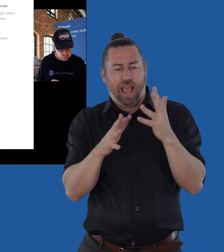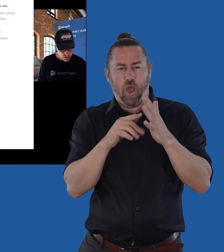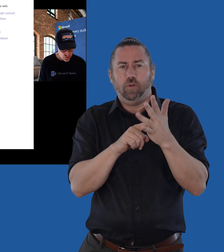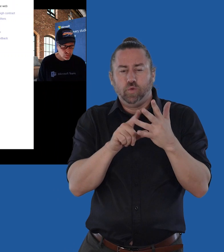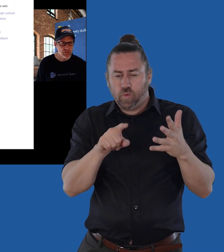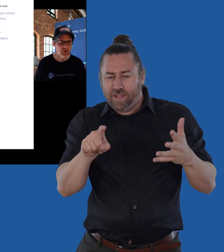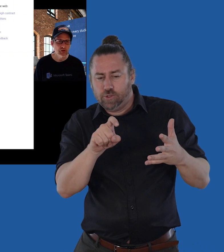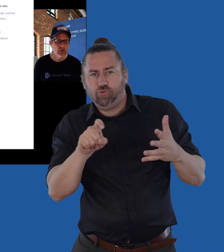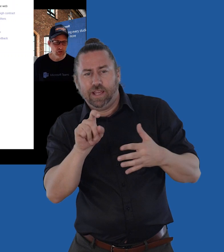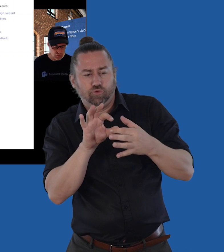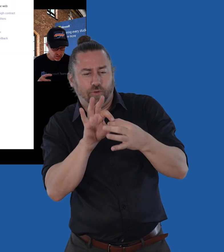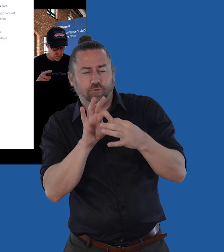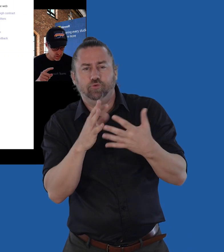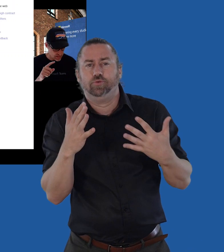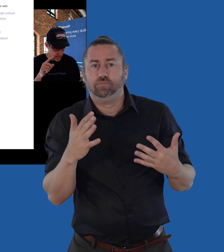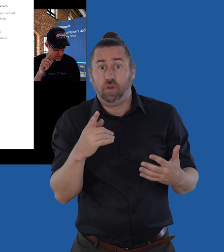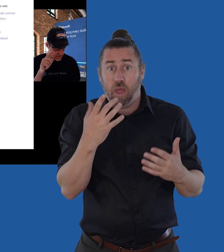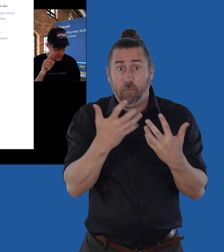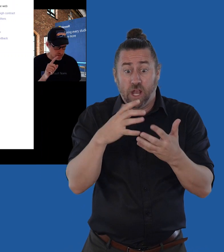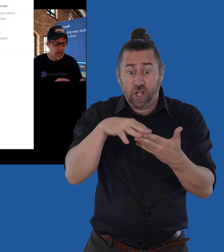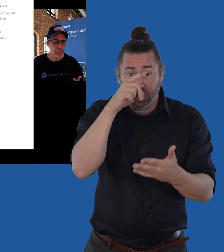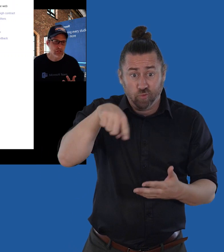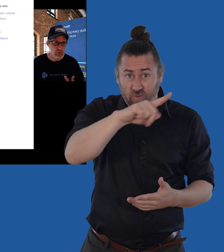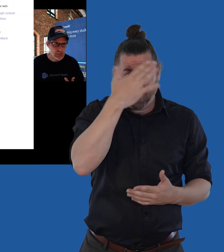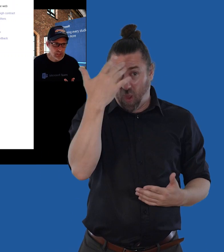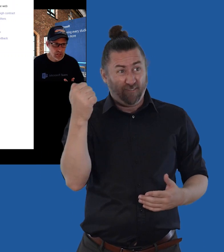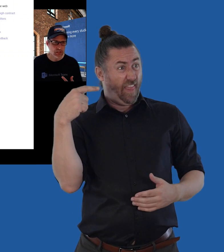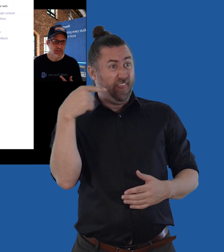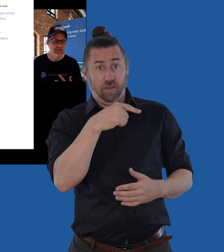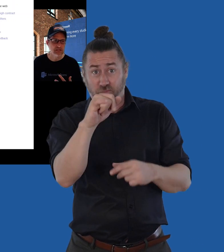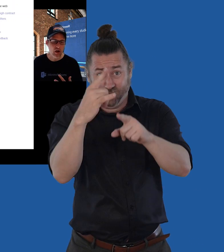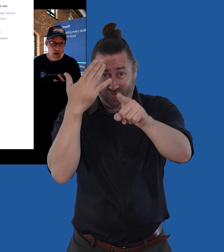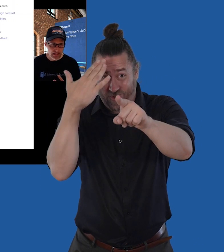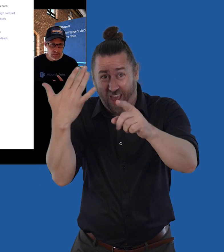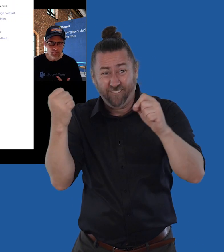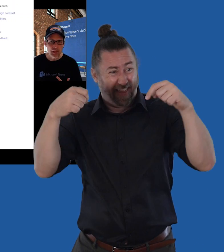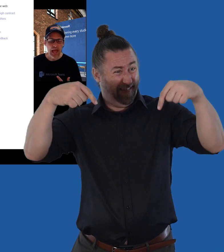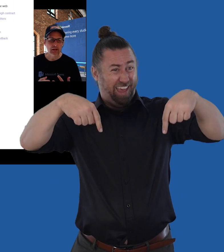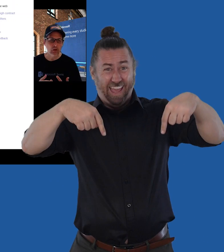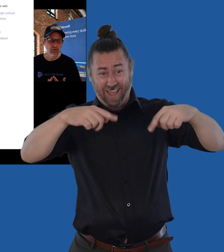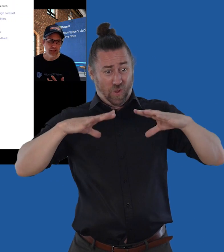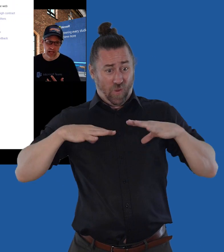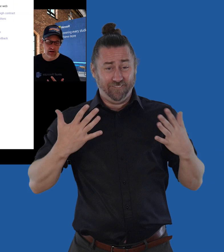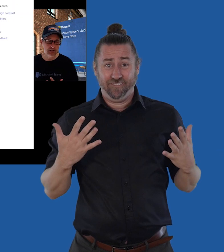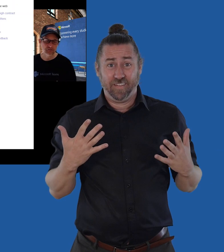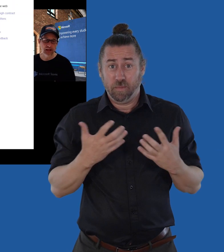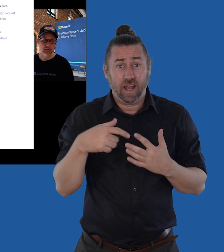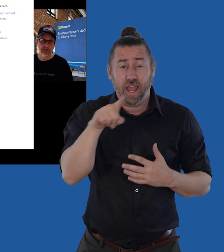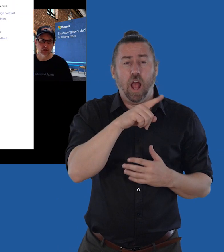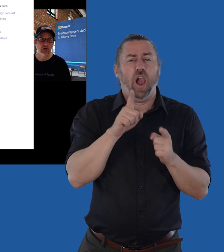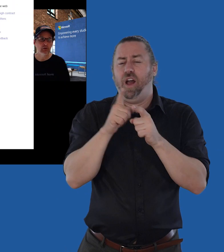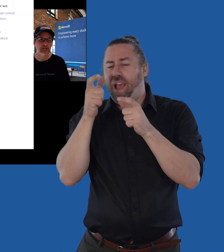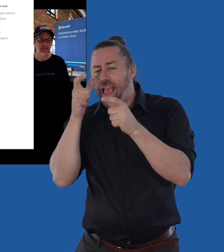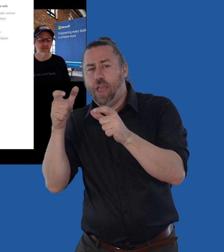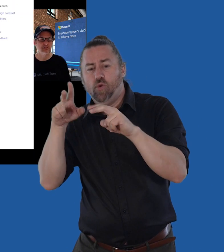A lot of these students don't know if it exists, perhaps you didn't know it existed either, and a lot of carers, and families, don't know it exists.